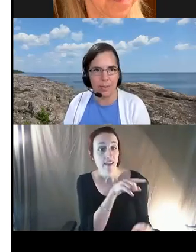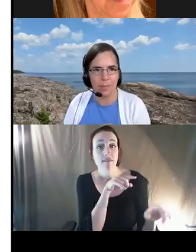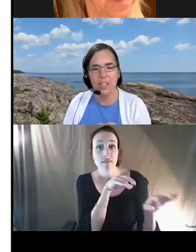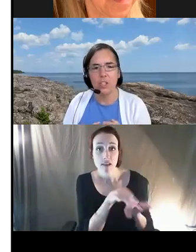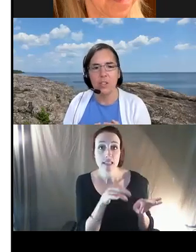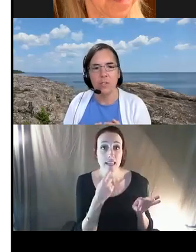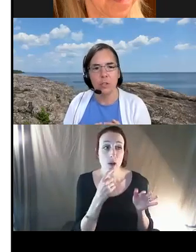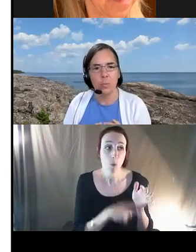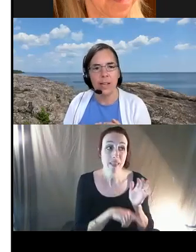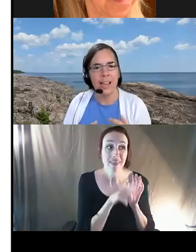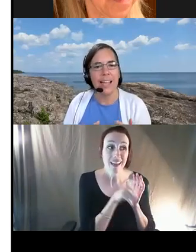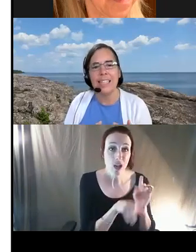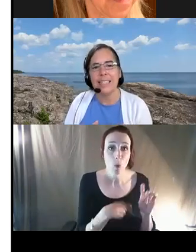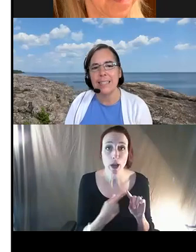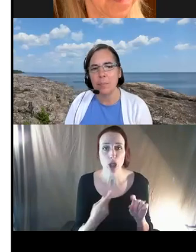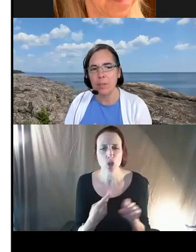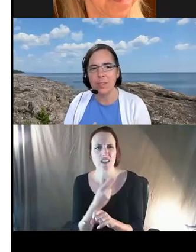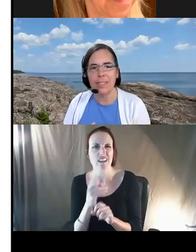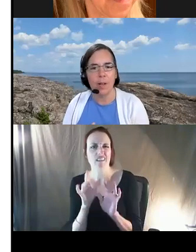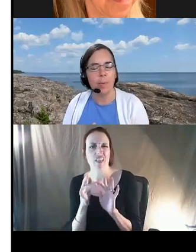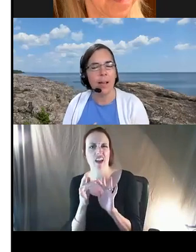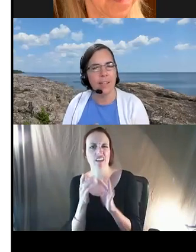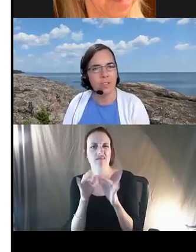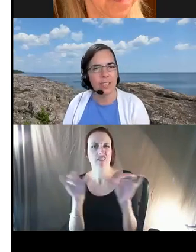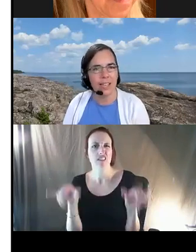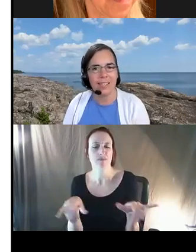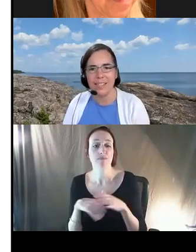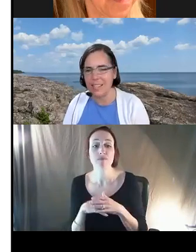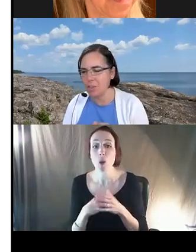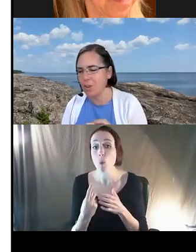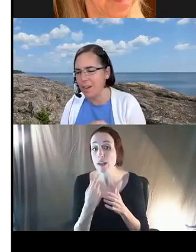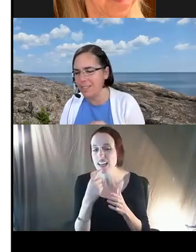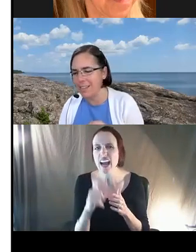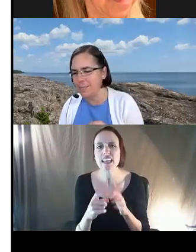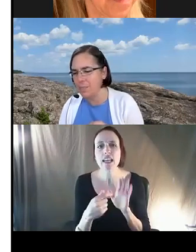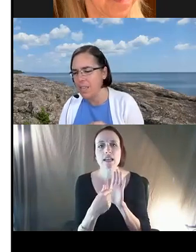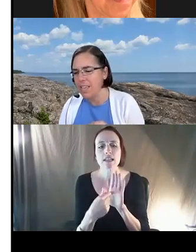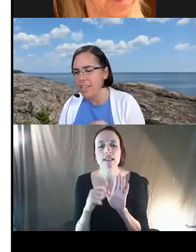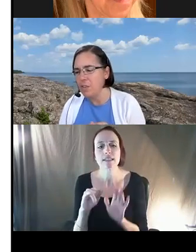First one, I need symbols to help understand essential content.